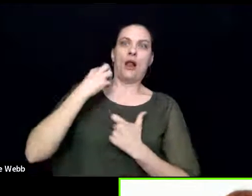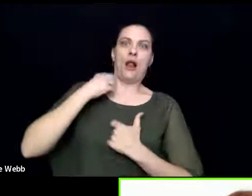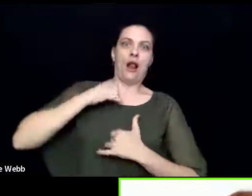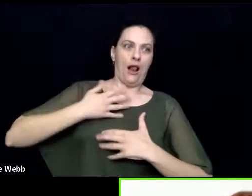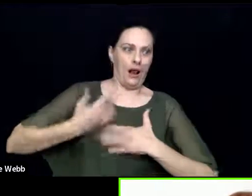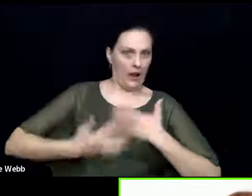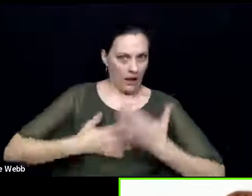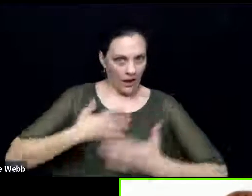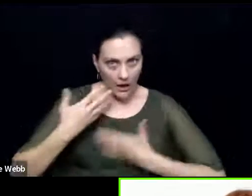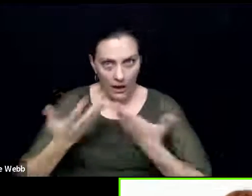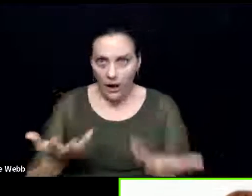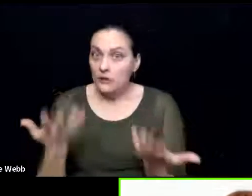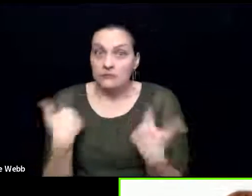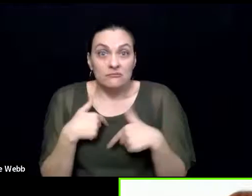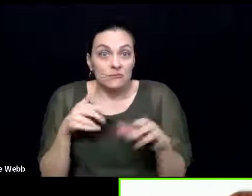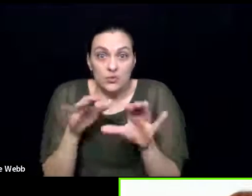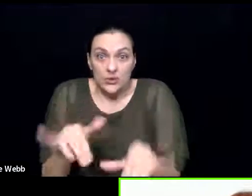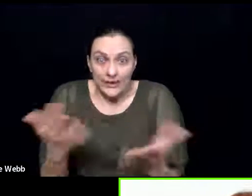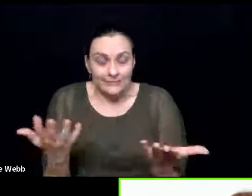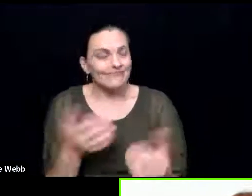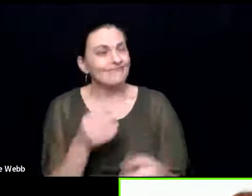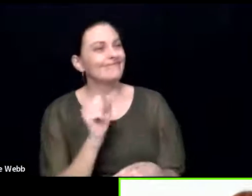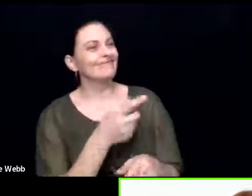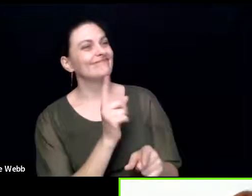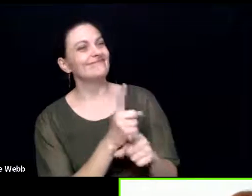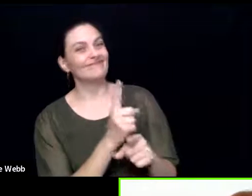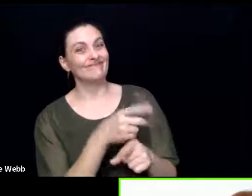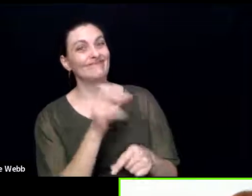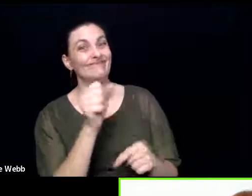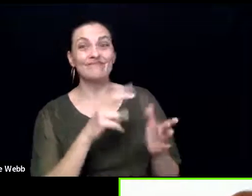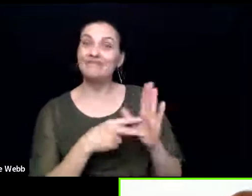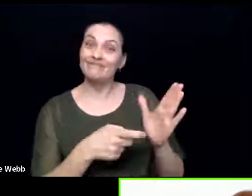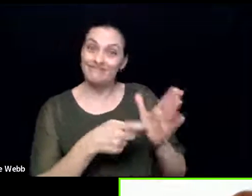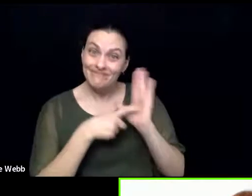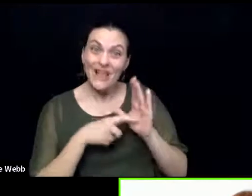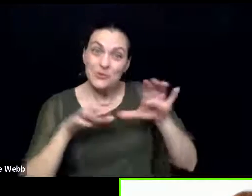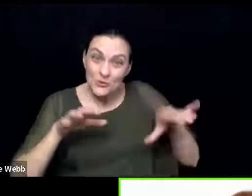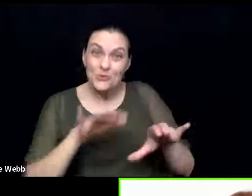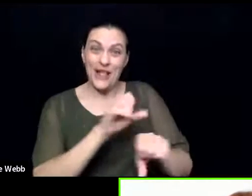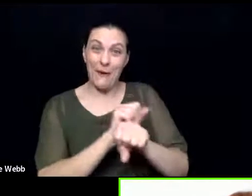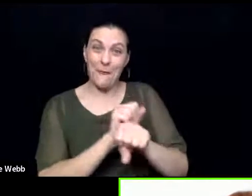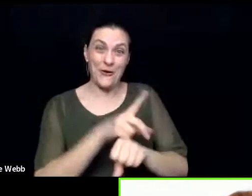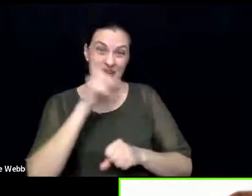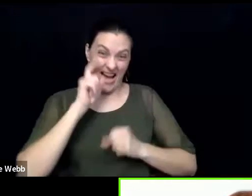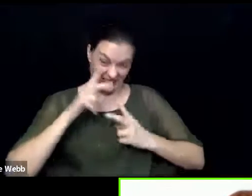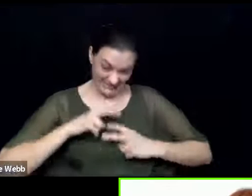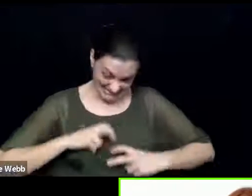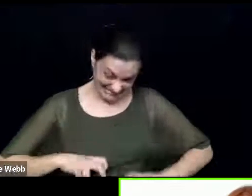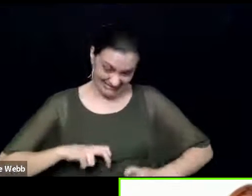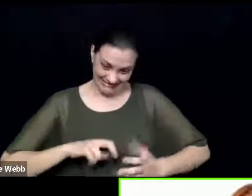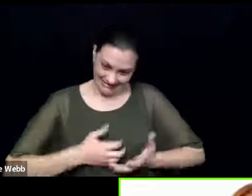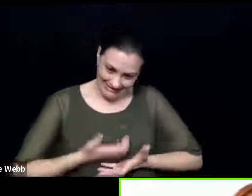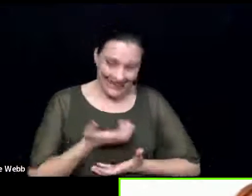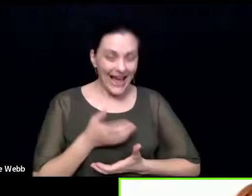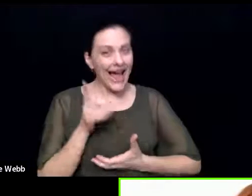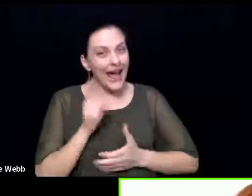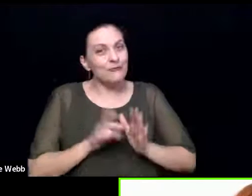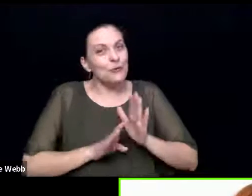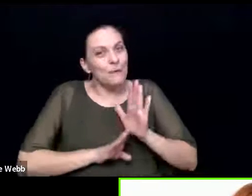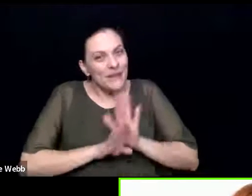radical empathy. Also, I don't know if you saw our list n -- listened to episode 21 we talked